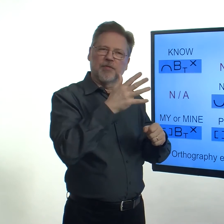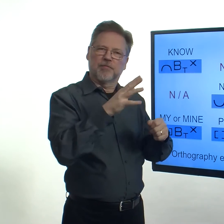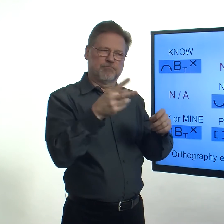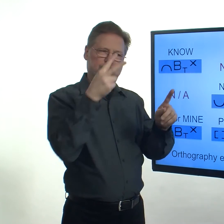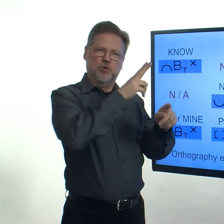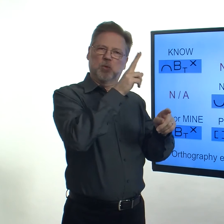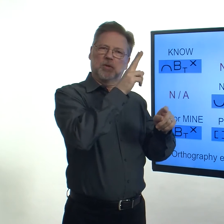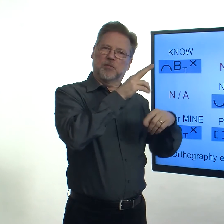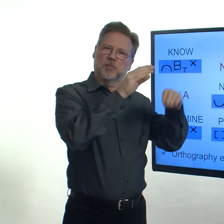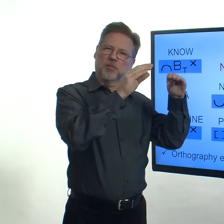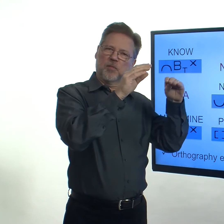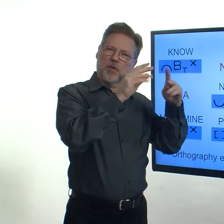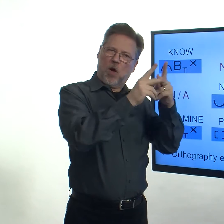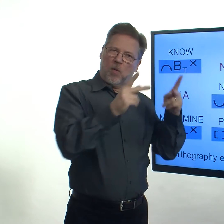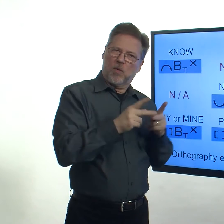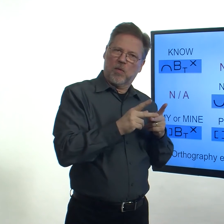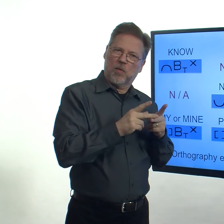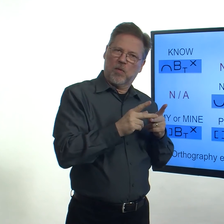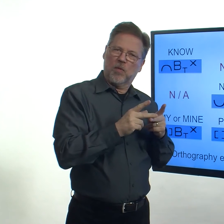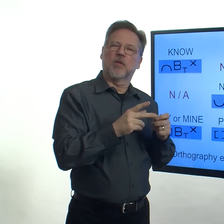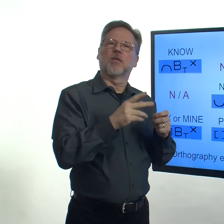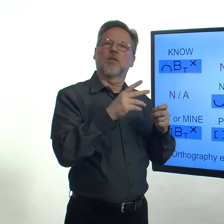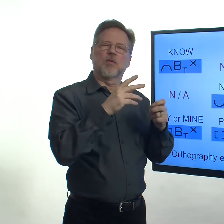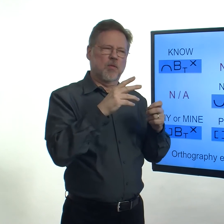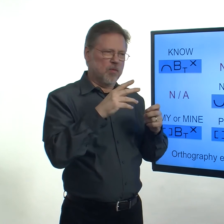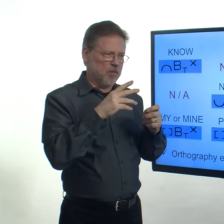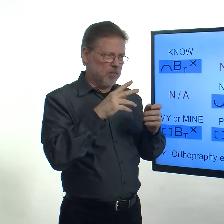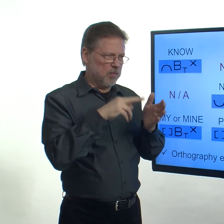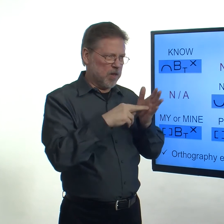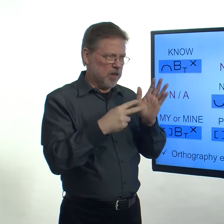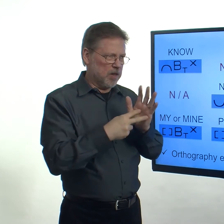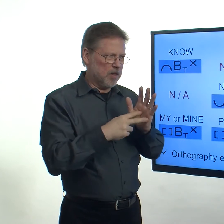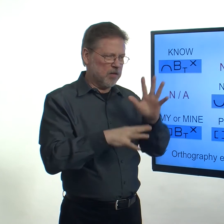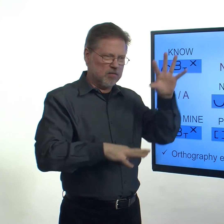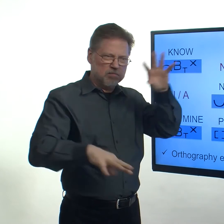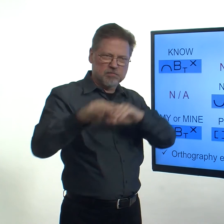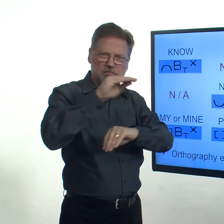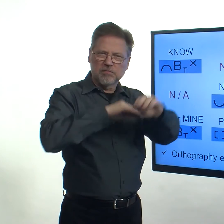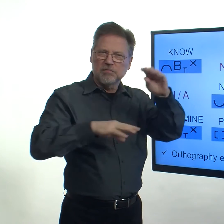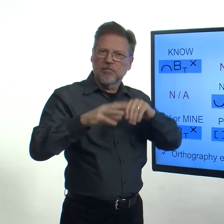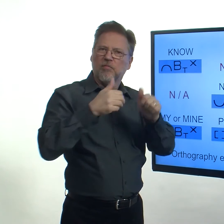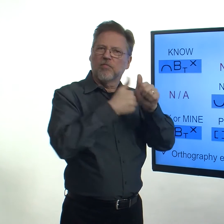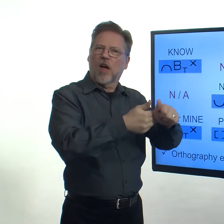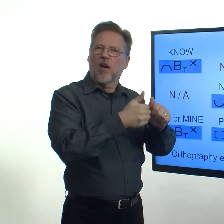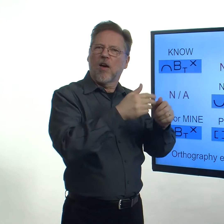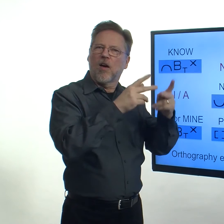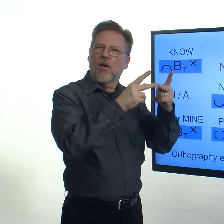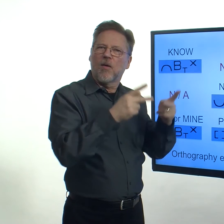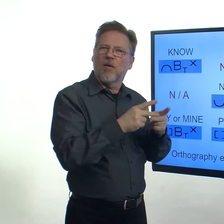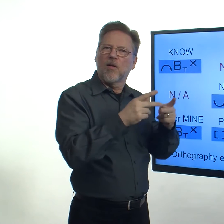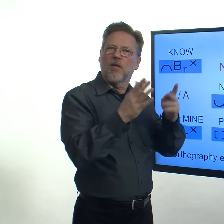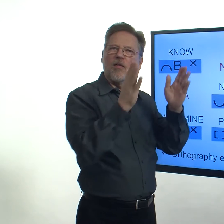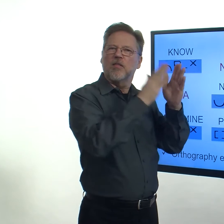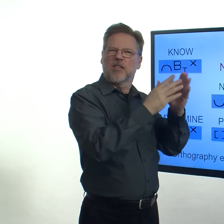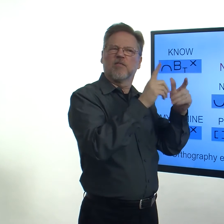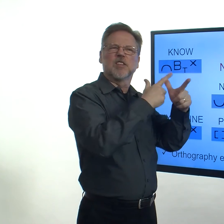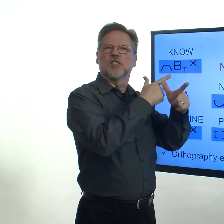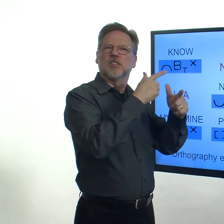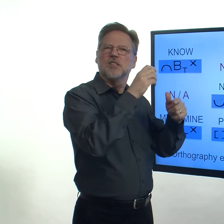They used location, so everything’s organized according to the location symbol in the first